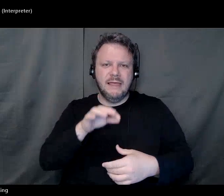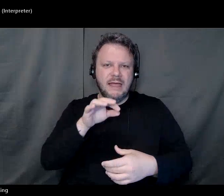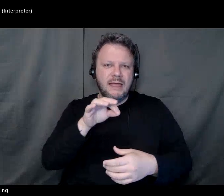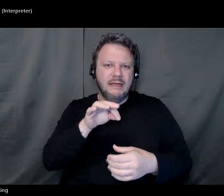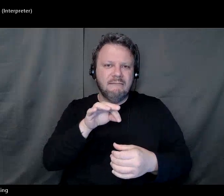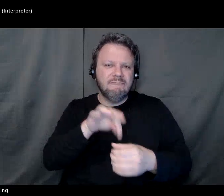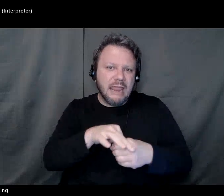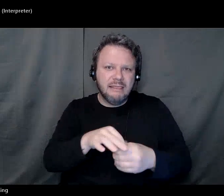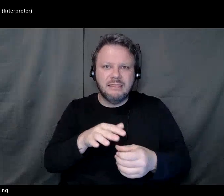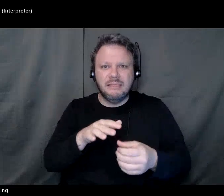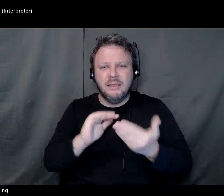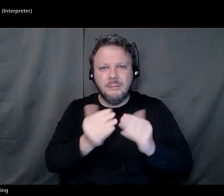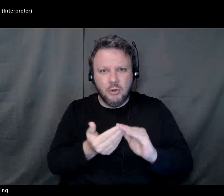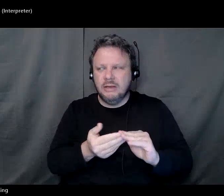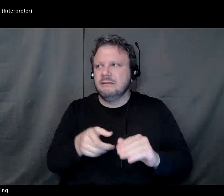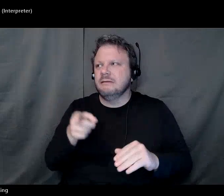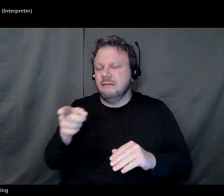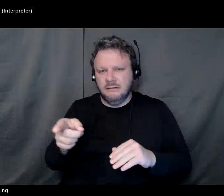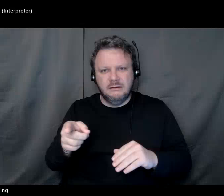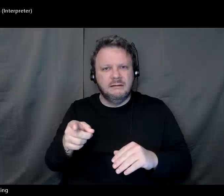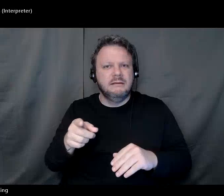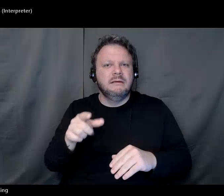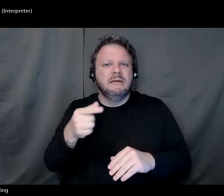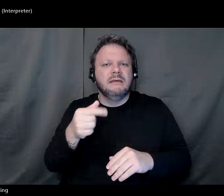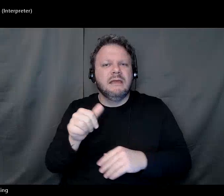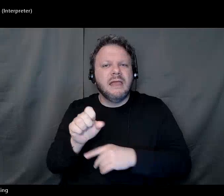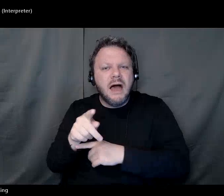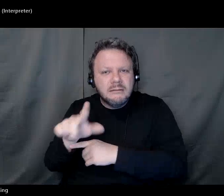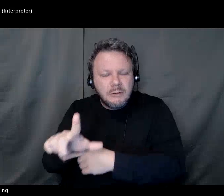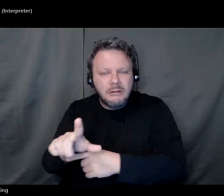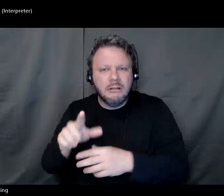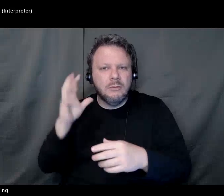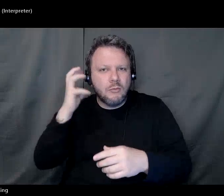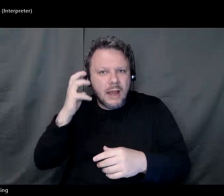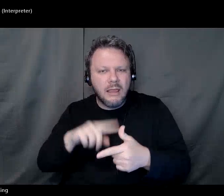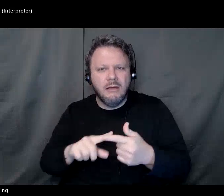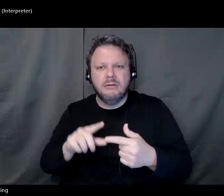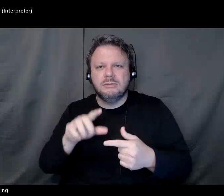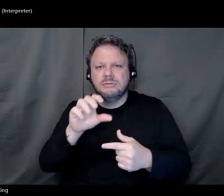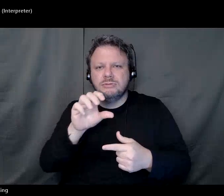There's a comment in the chat about faith communities, gospel radio, social media. I'm with you.